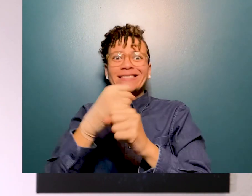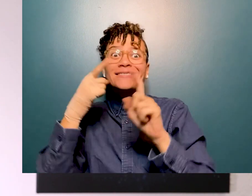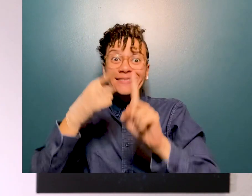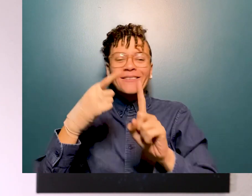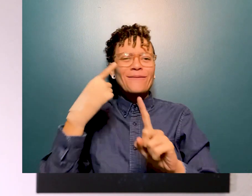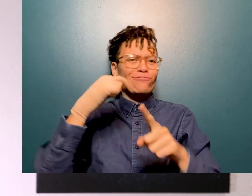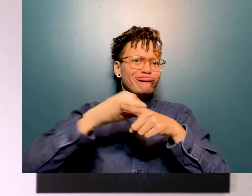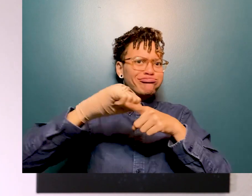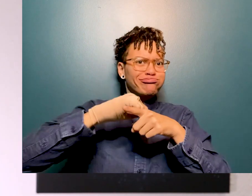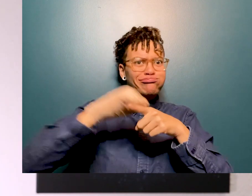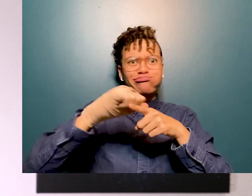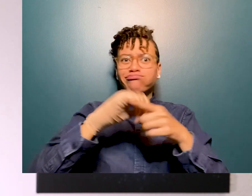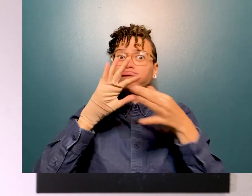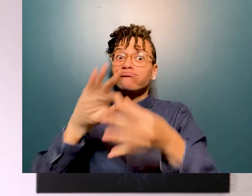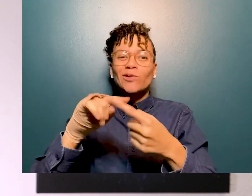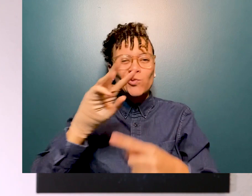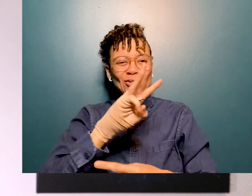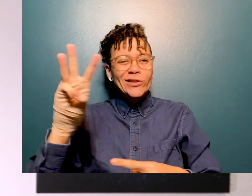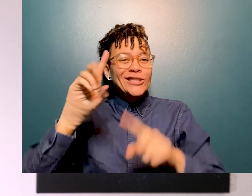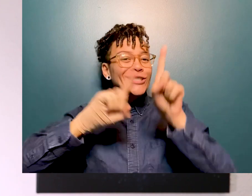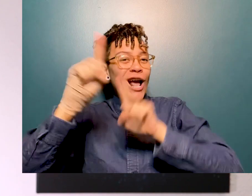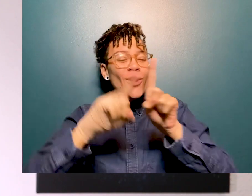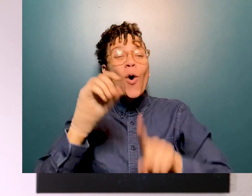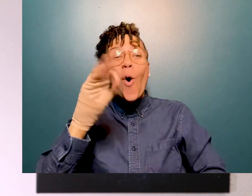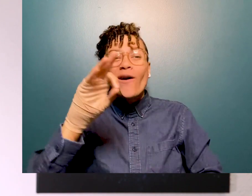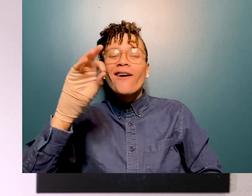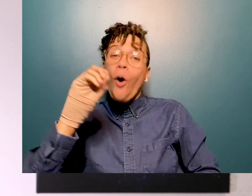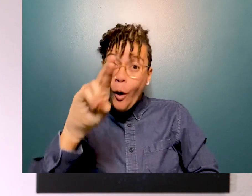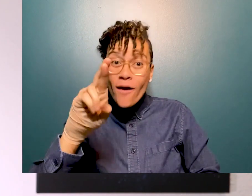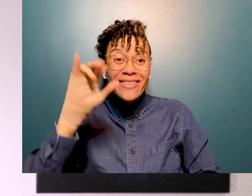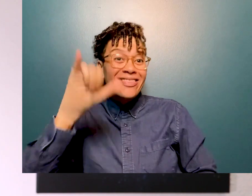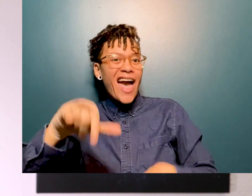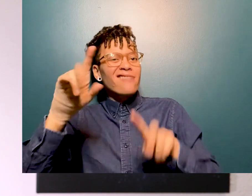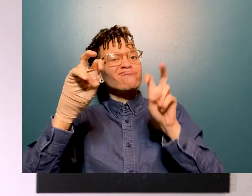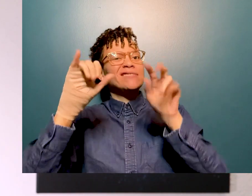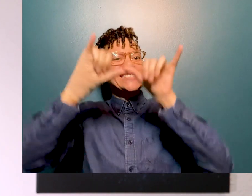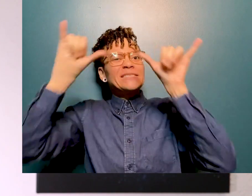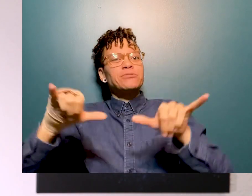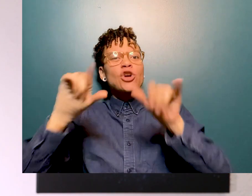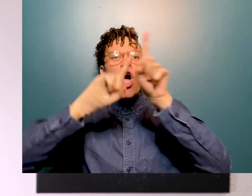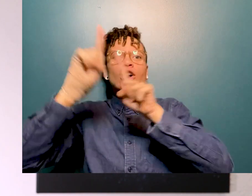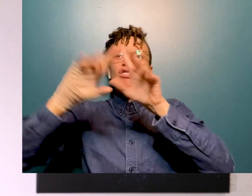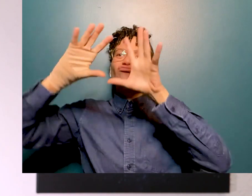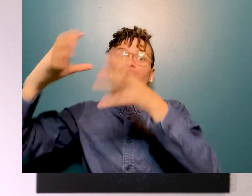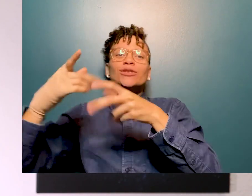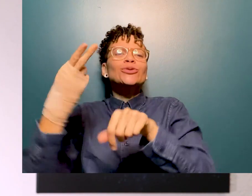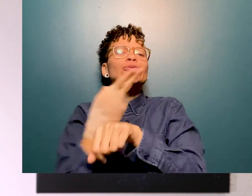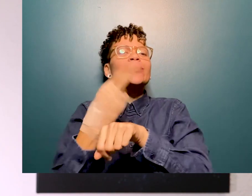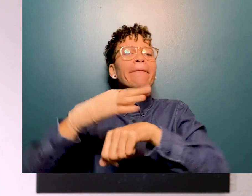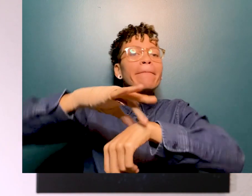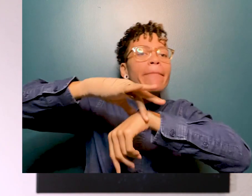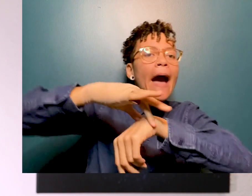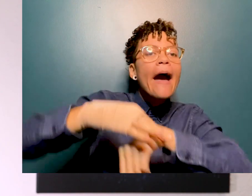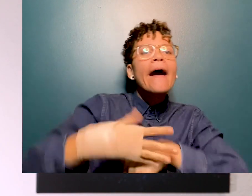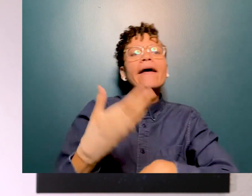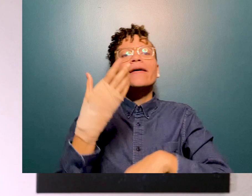or at least the system of astrology that uses planets, signs, aspects and houses.